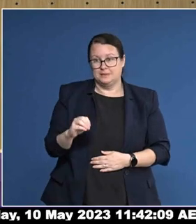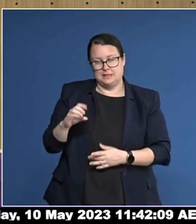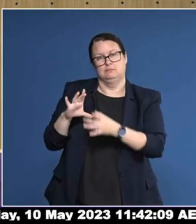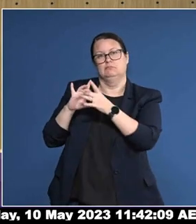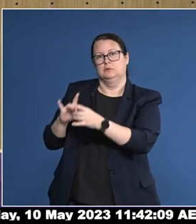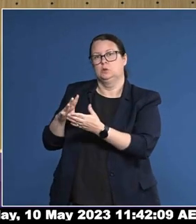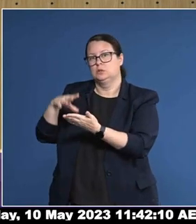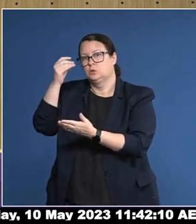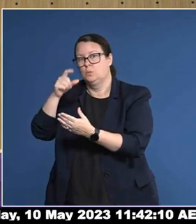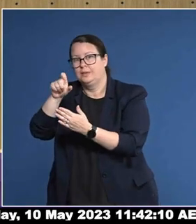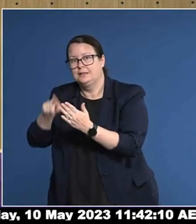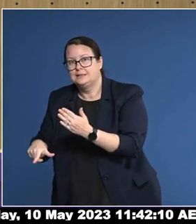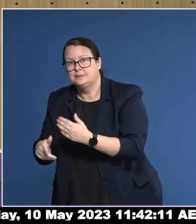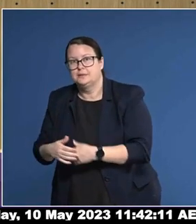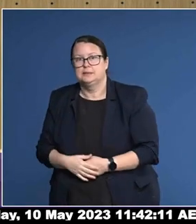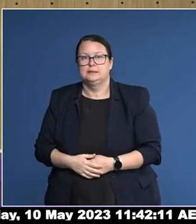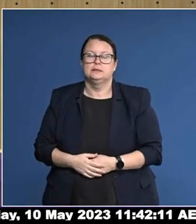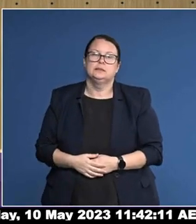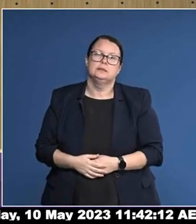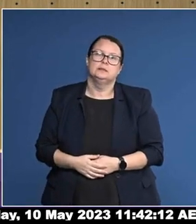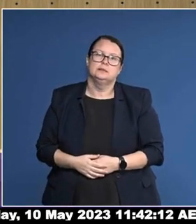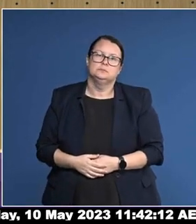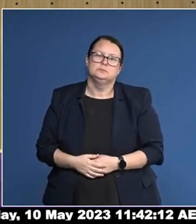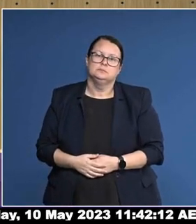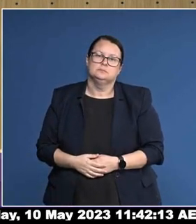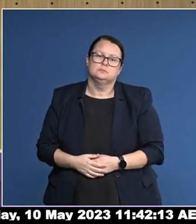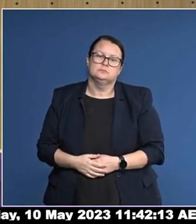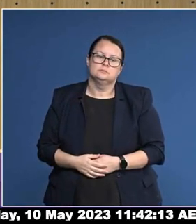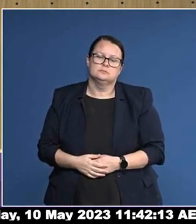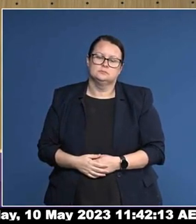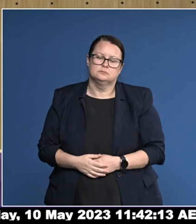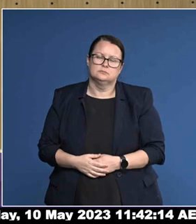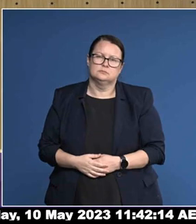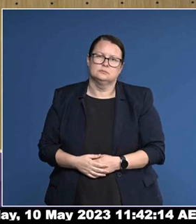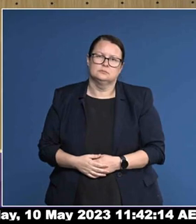with disability only comprise 20 percent of our student population.